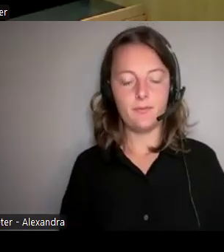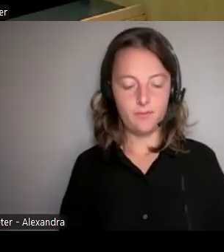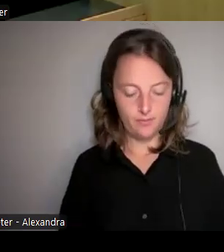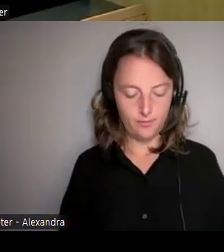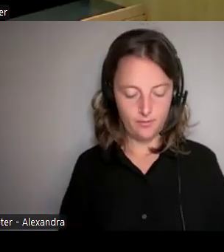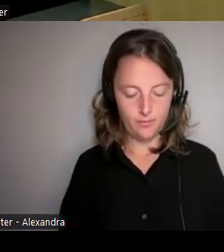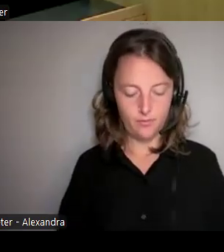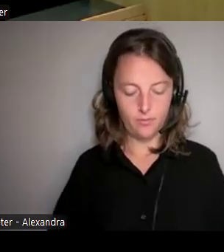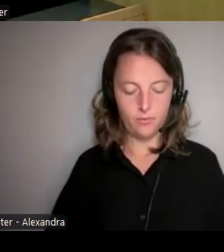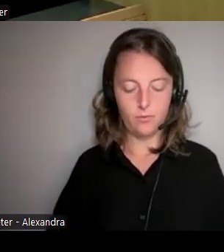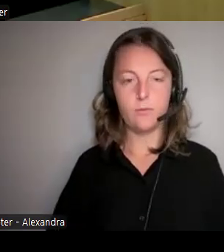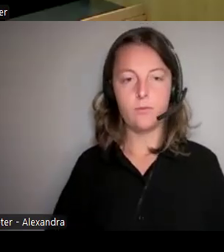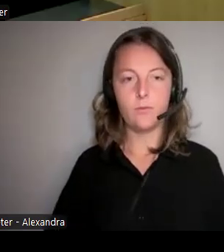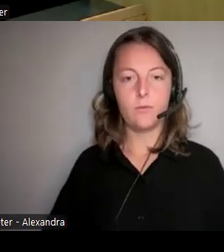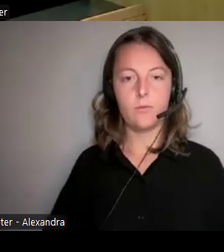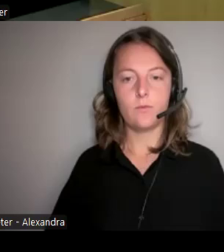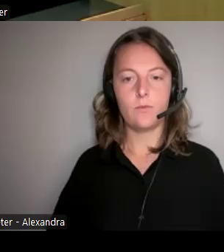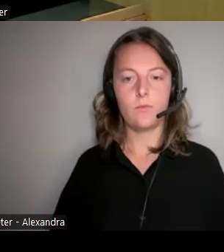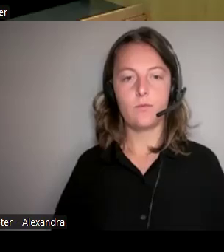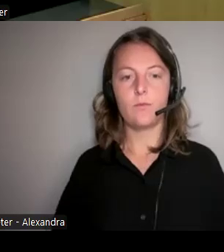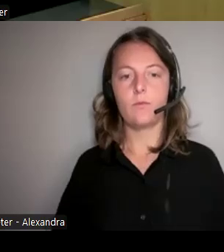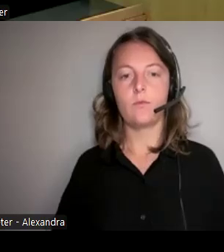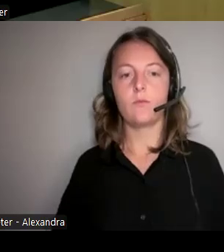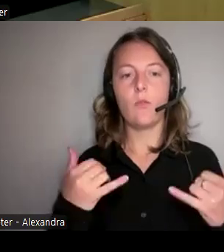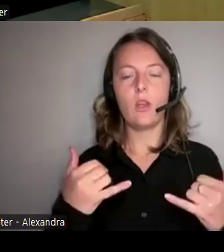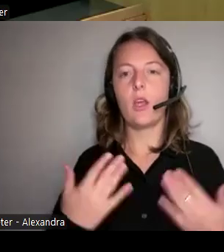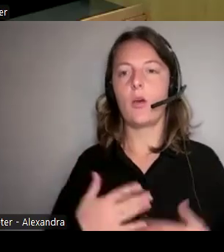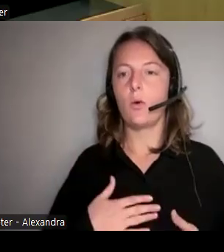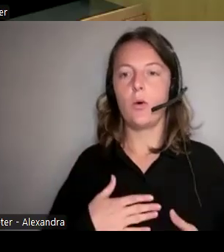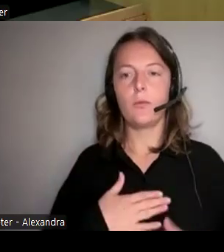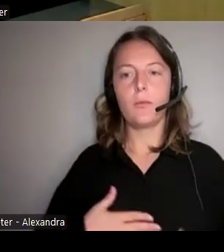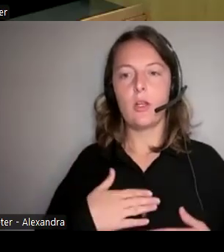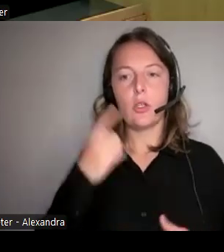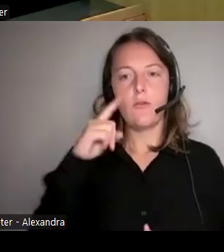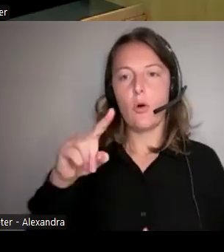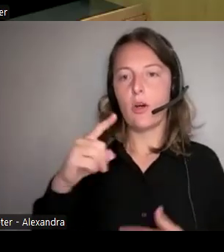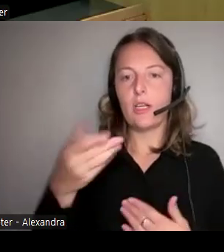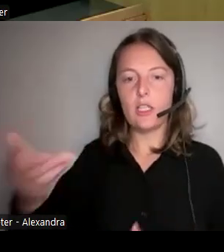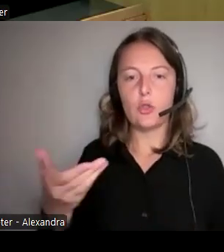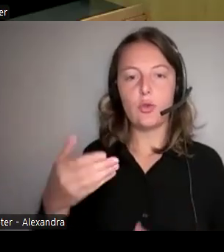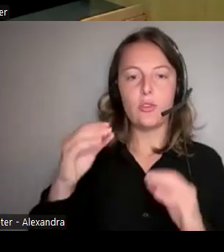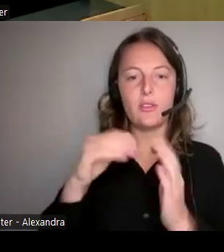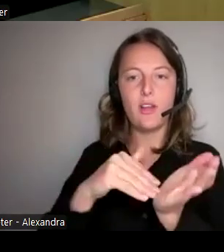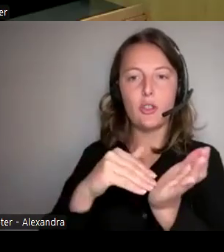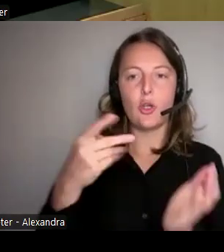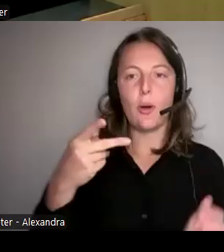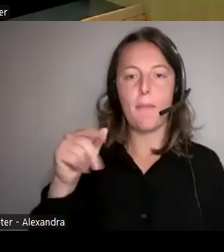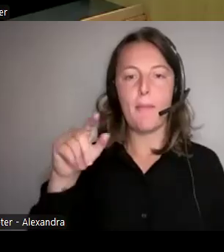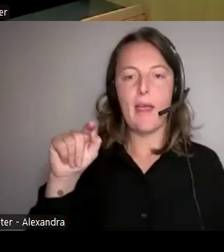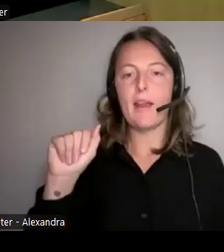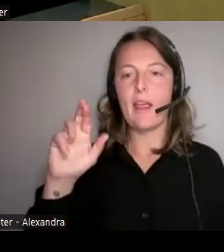is a great pleasure to introduce Dr. Pat Arian. Just a little bit of background uh on Pat. Um Pat